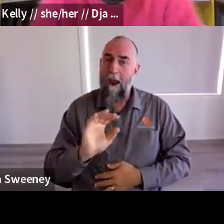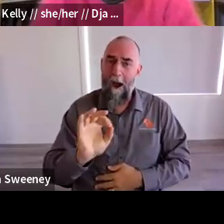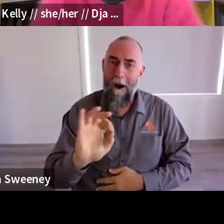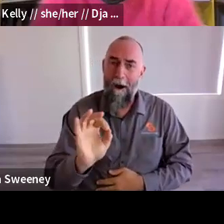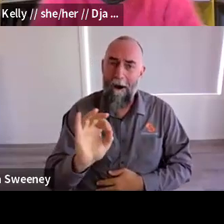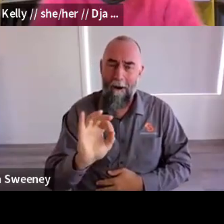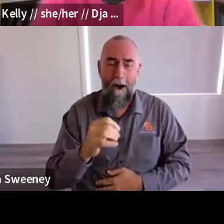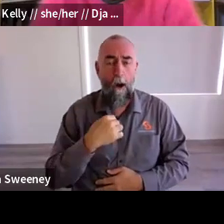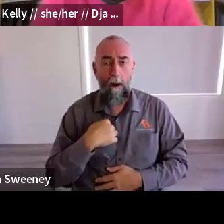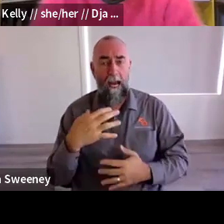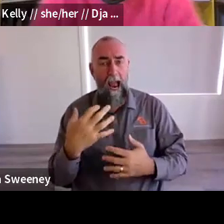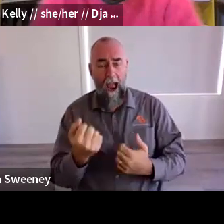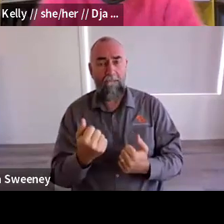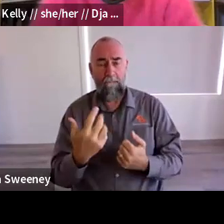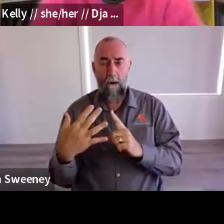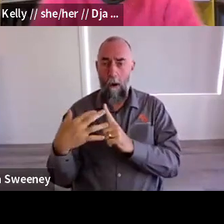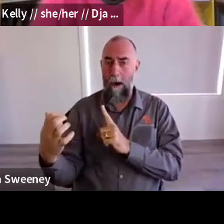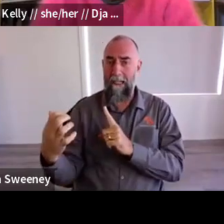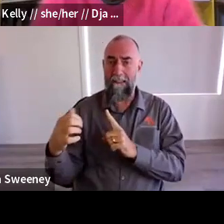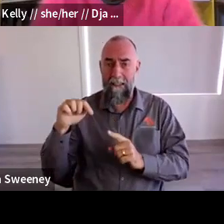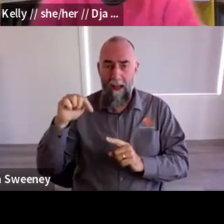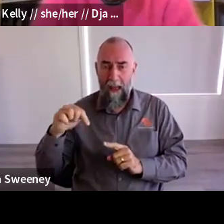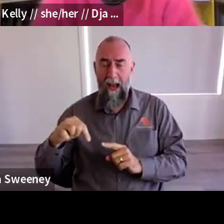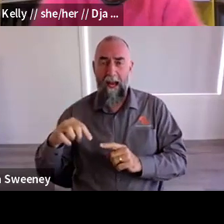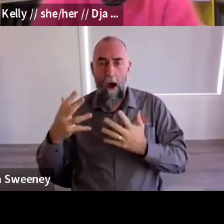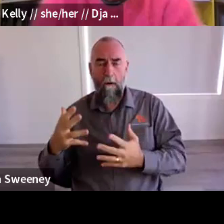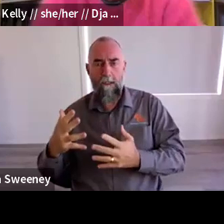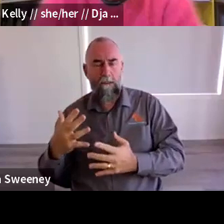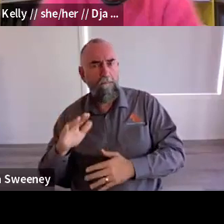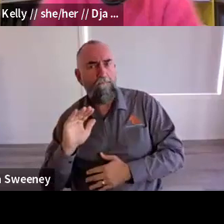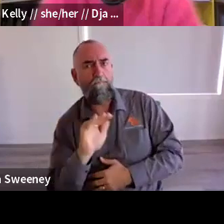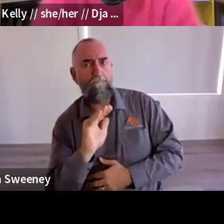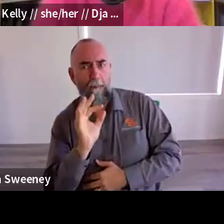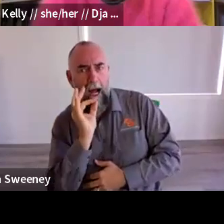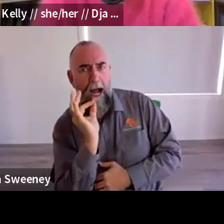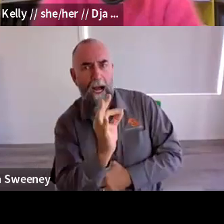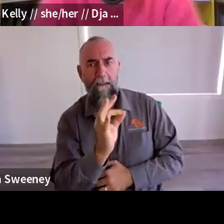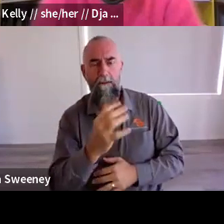for us to realise was we're not alone in this. There are other artist,